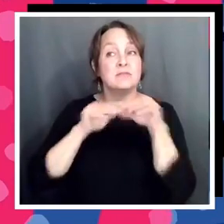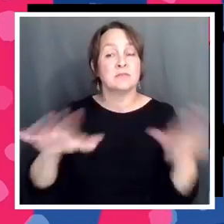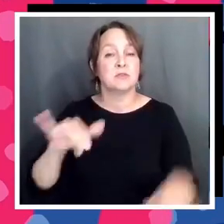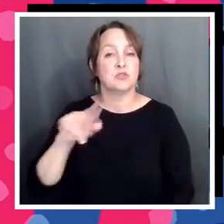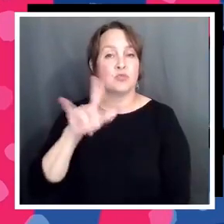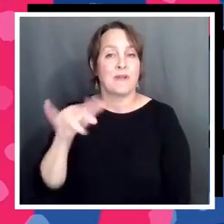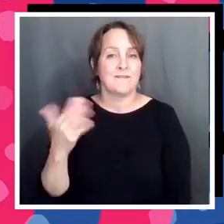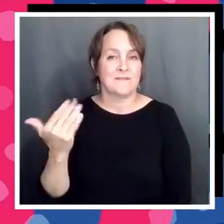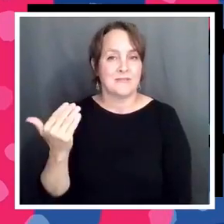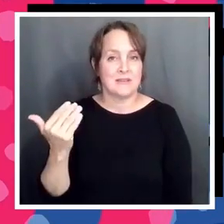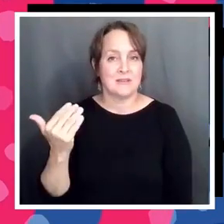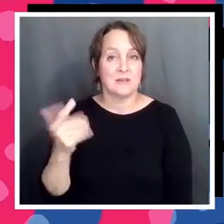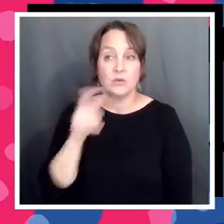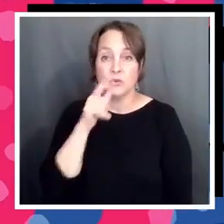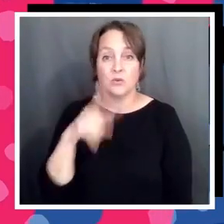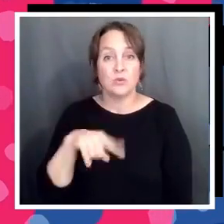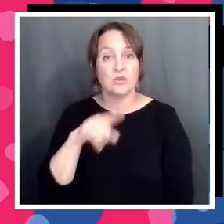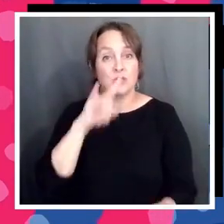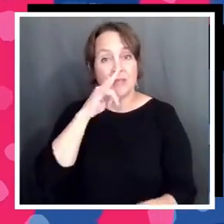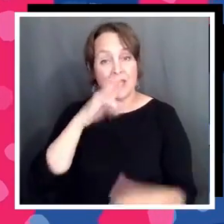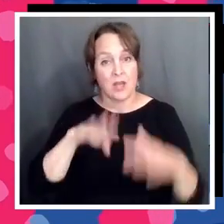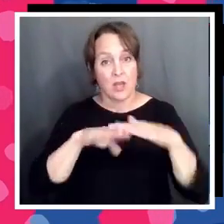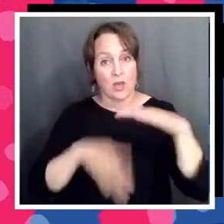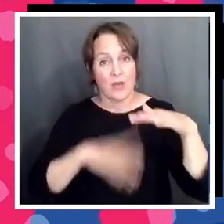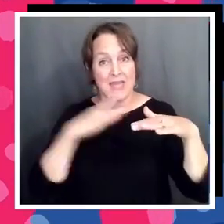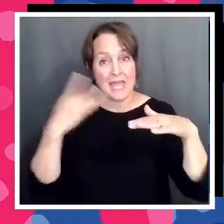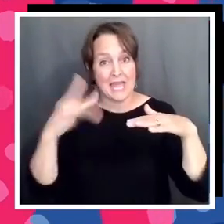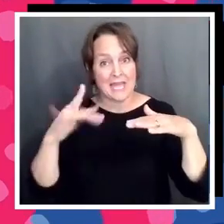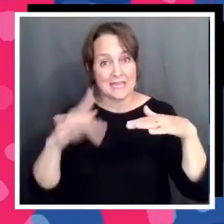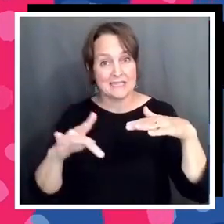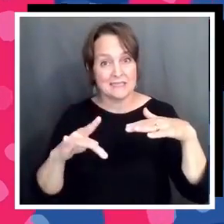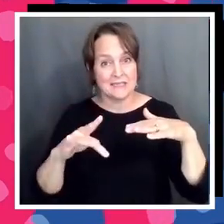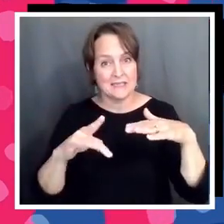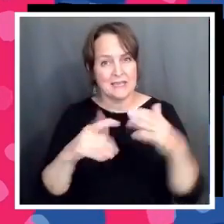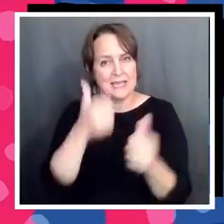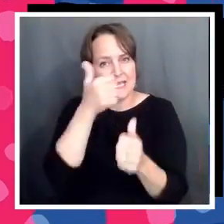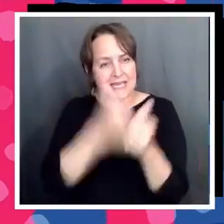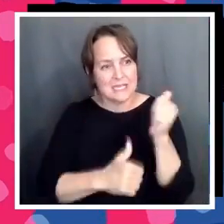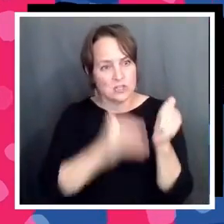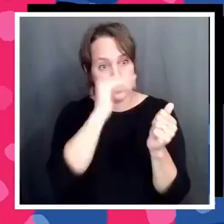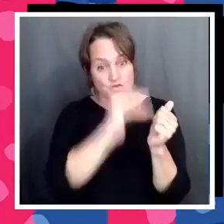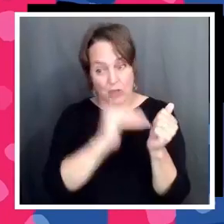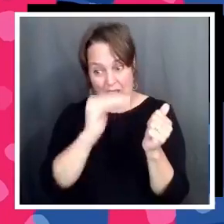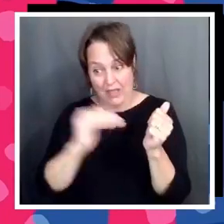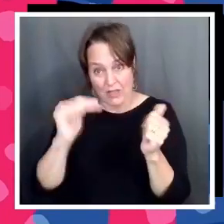JULY 15.